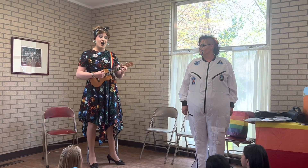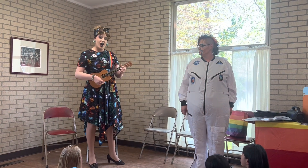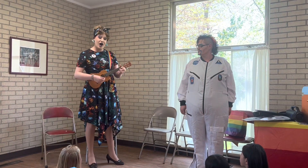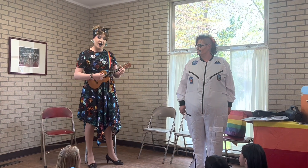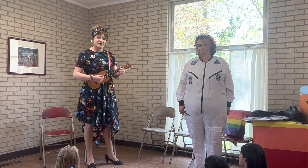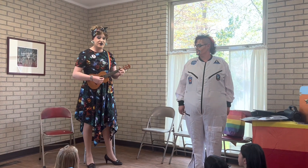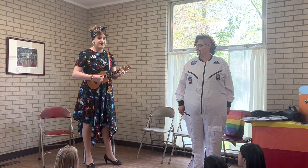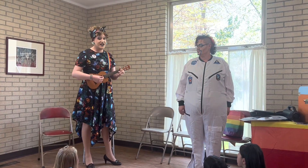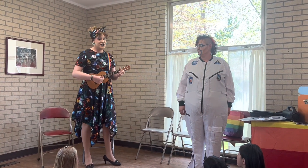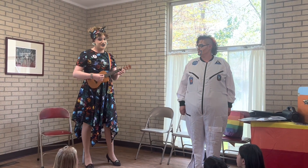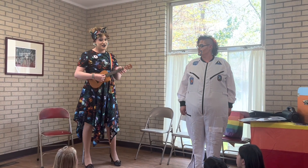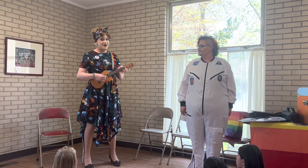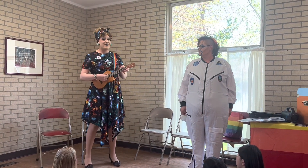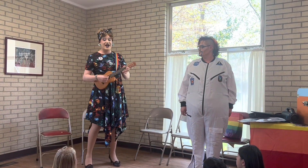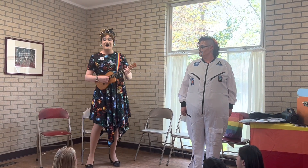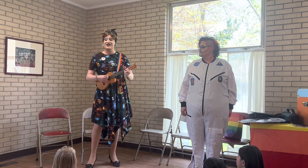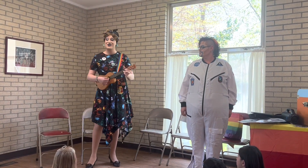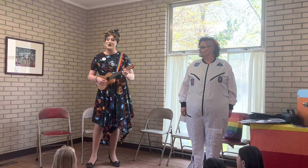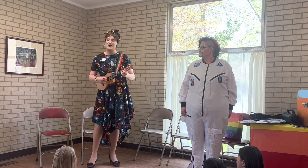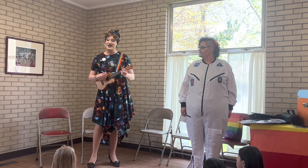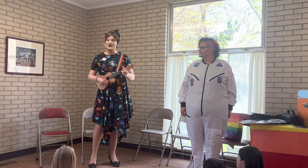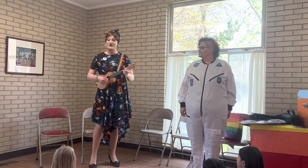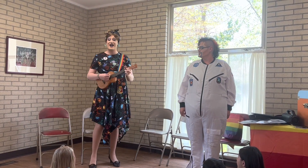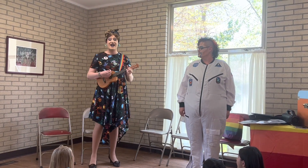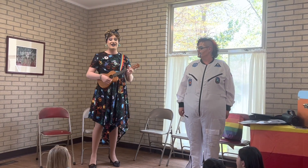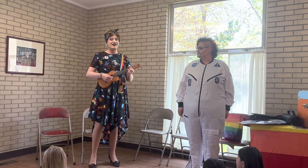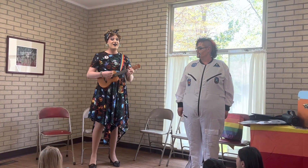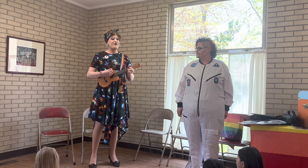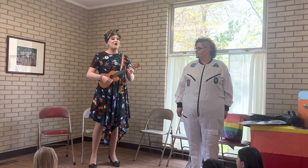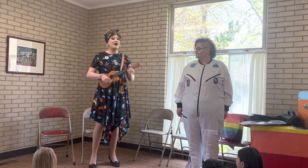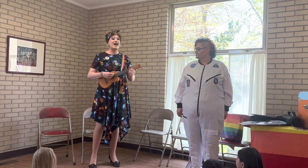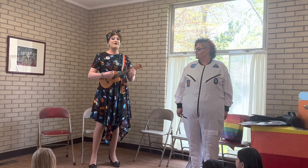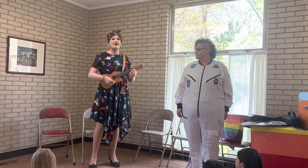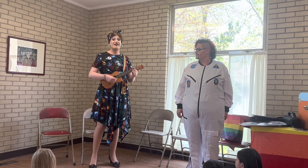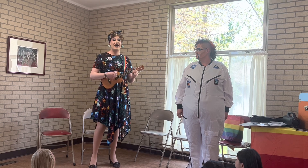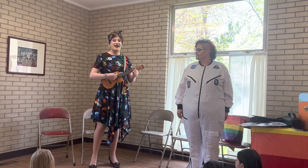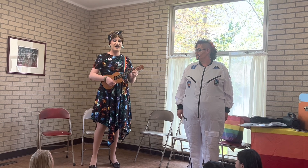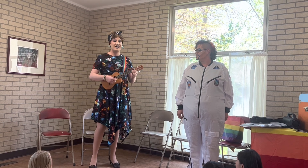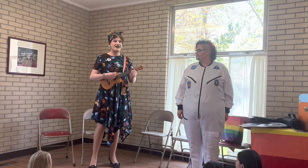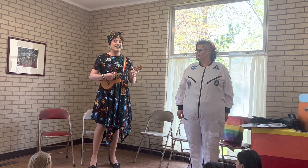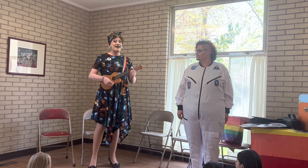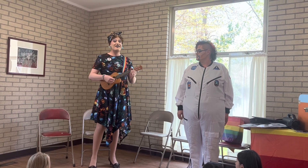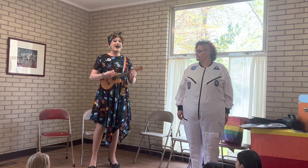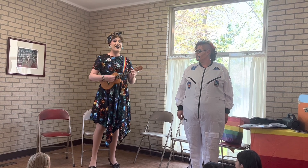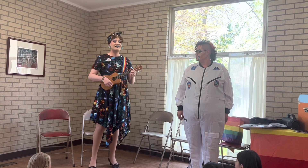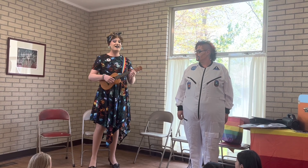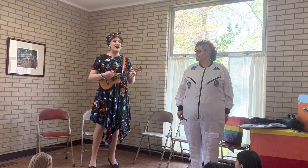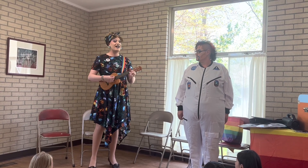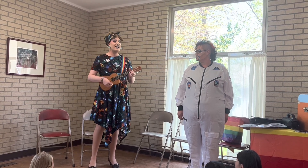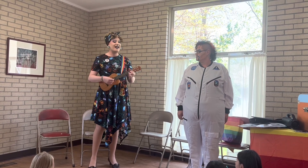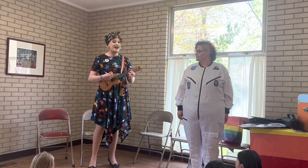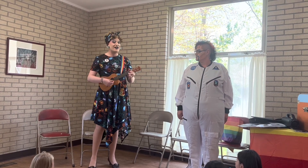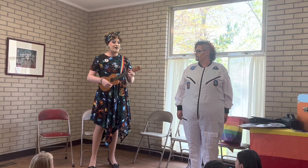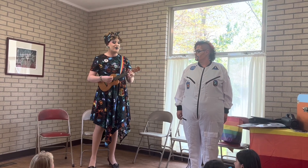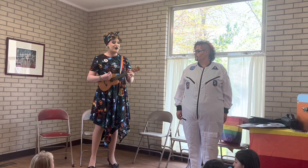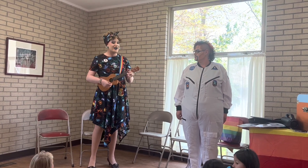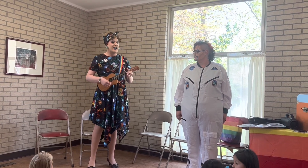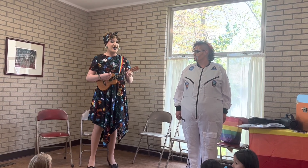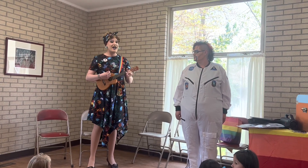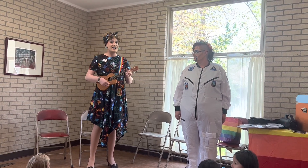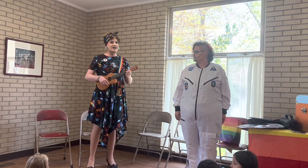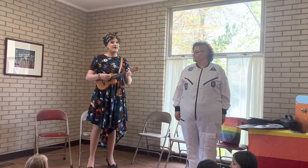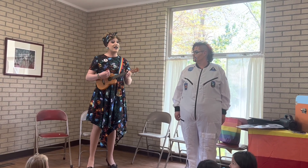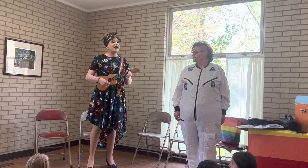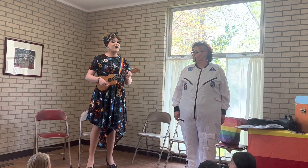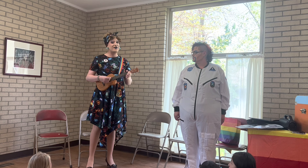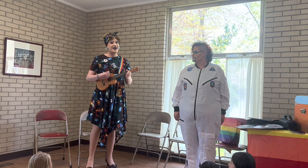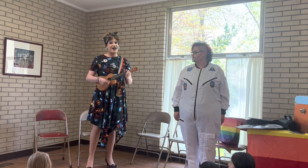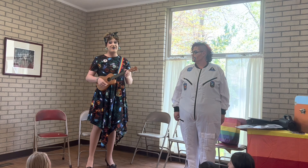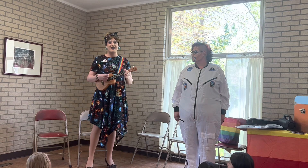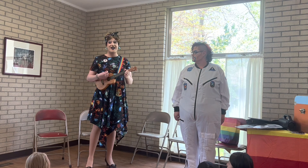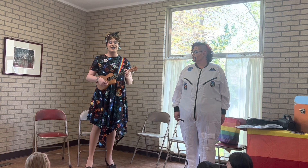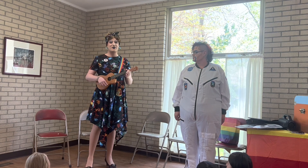observations compare it to what you've read. For everything that's not in a book an experiment